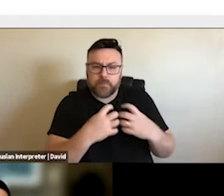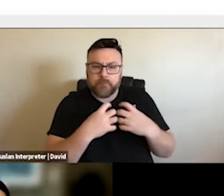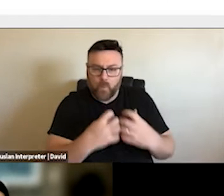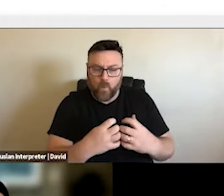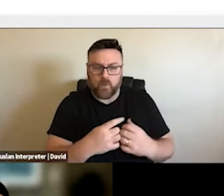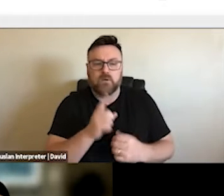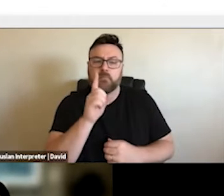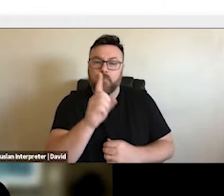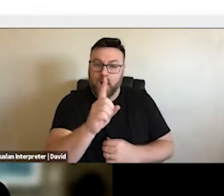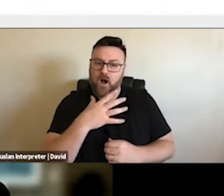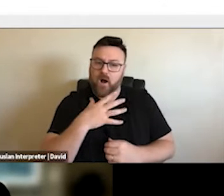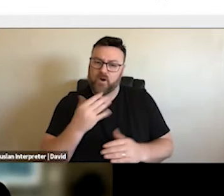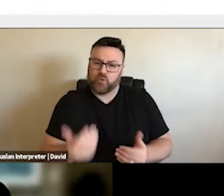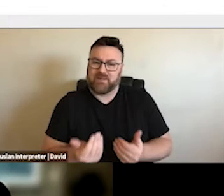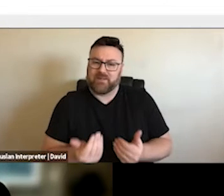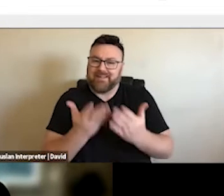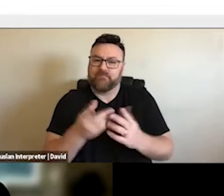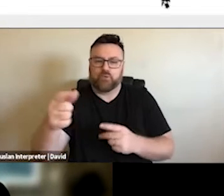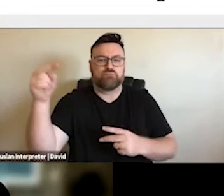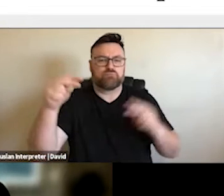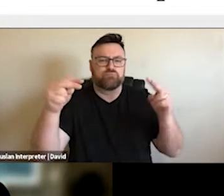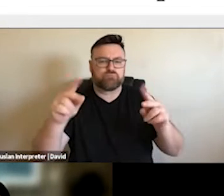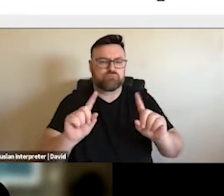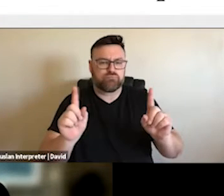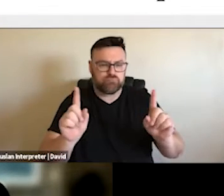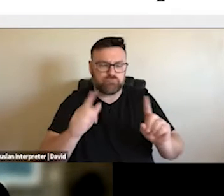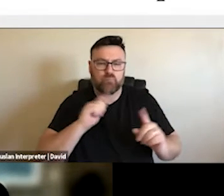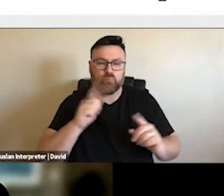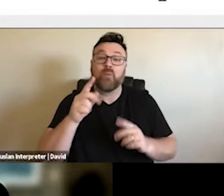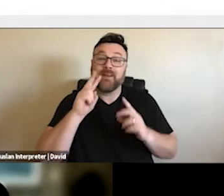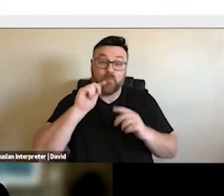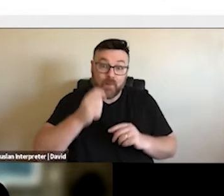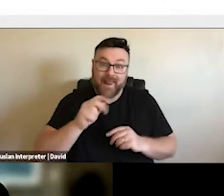a bit of an outlook in terms of what we are going to see in the coming months because